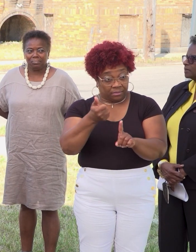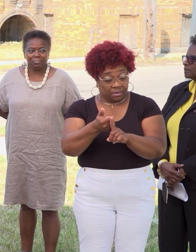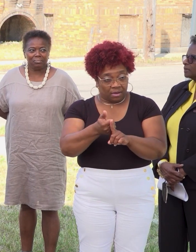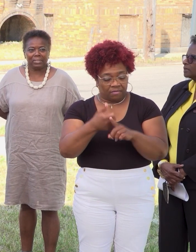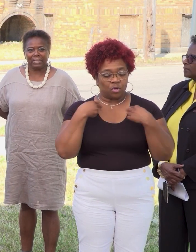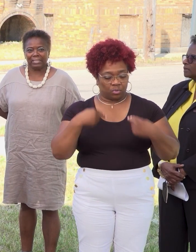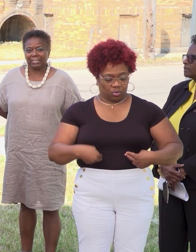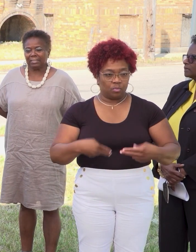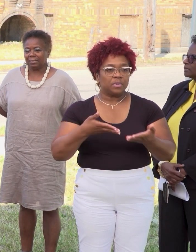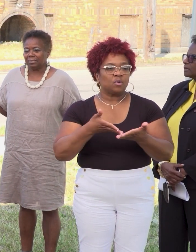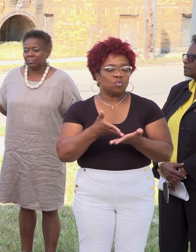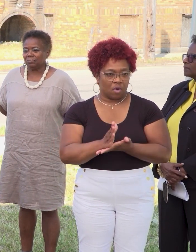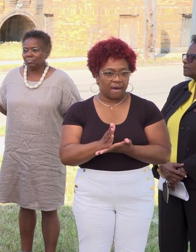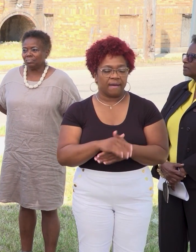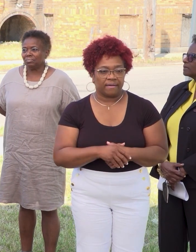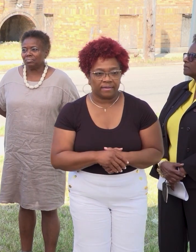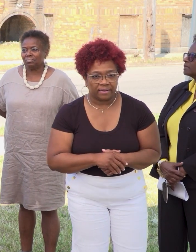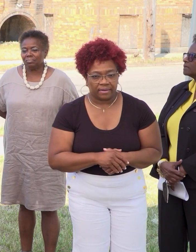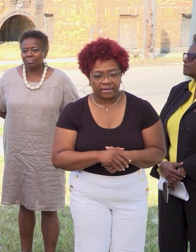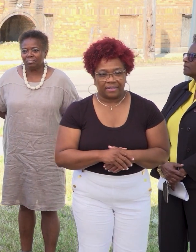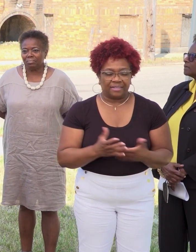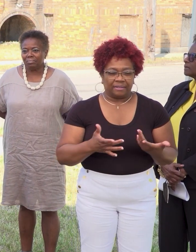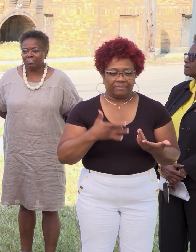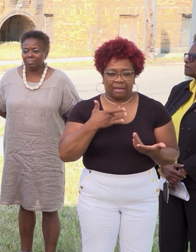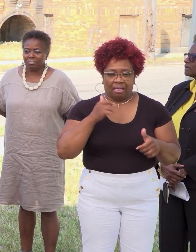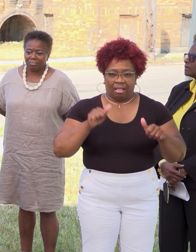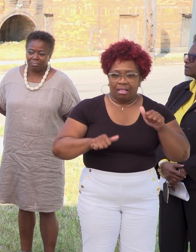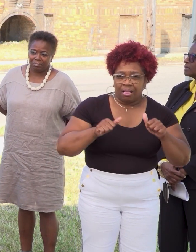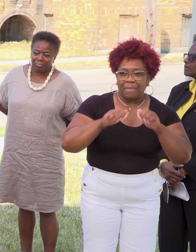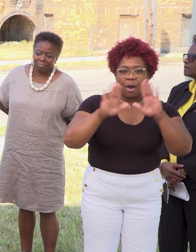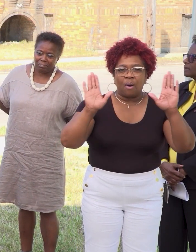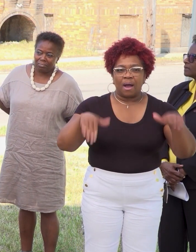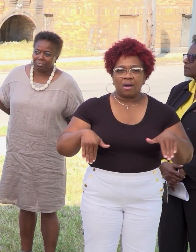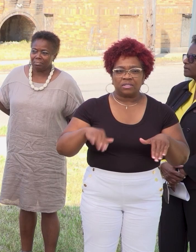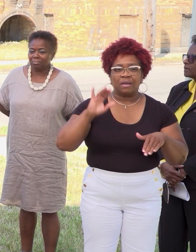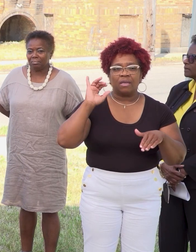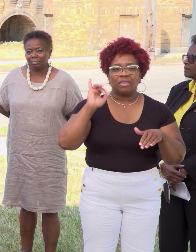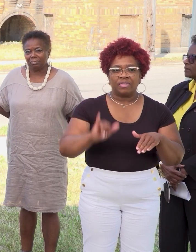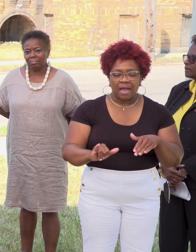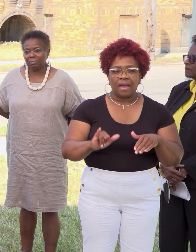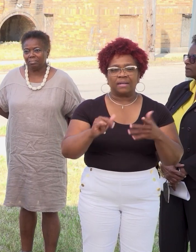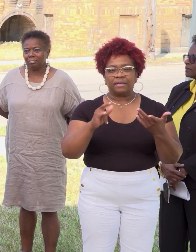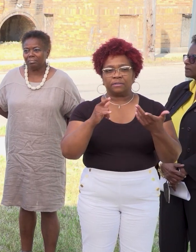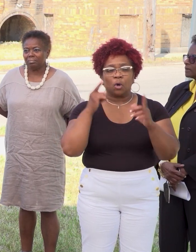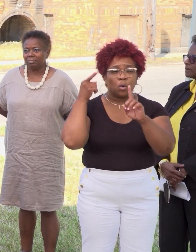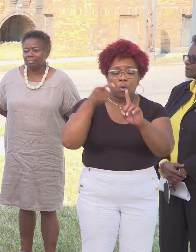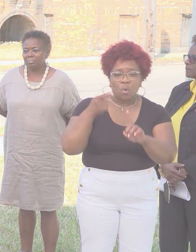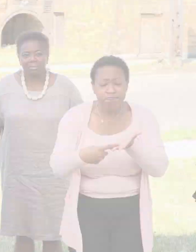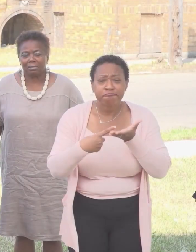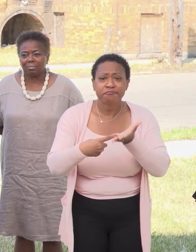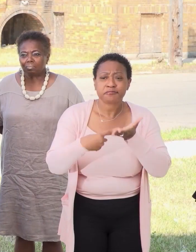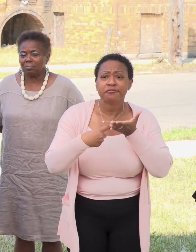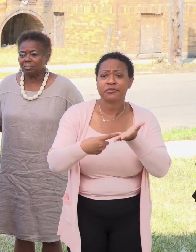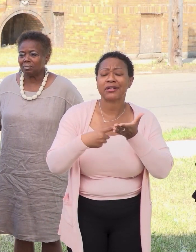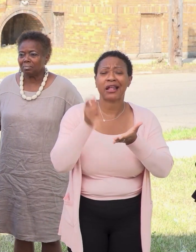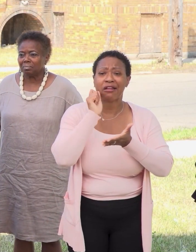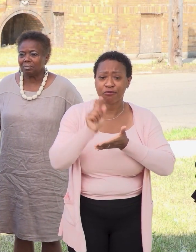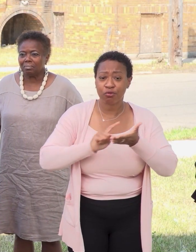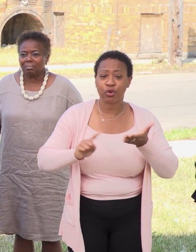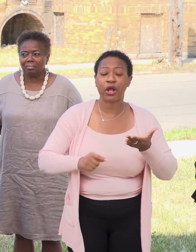CHRONIC HOUSING INSECURITY HAS BEEN A CORNERSTONE OF MY LEGISLATIVE PLATFORM WE HAD ONE CONDITION EVERYTHING THAT WE